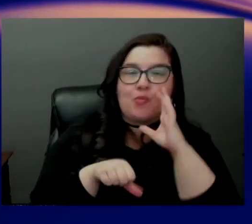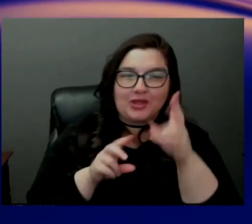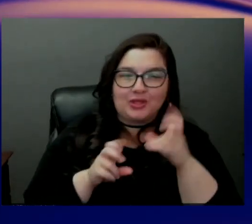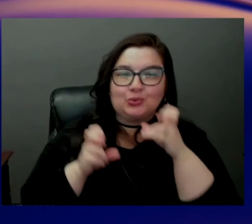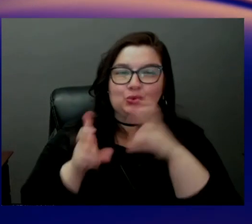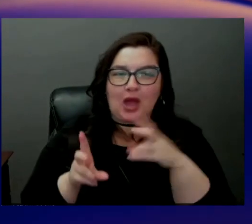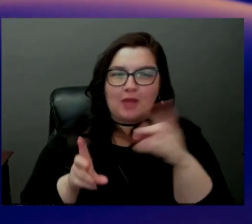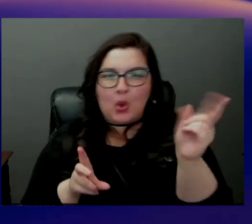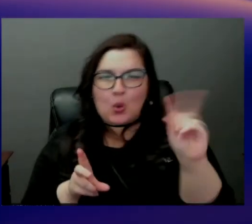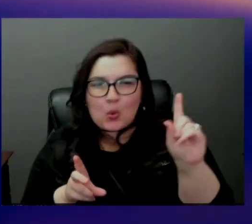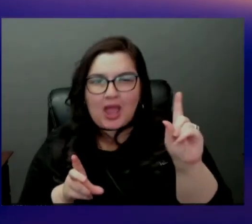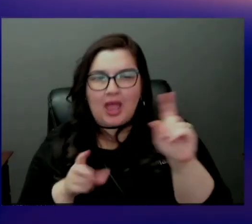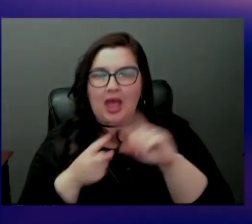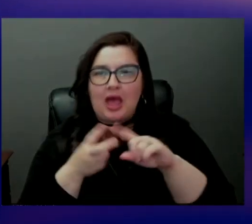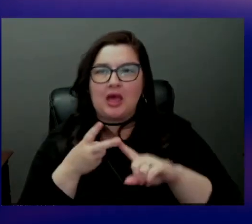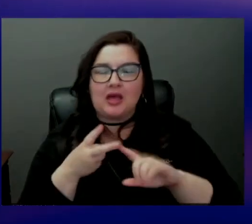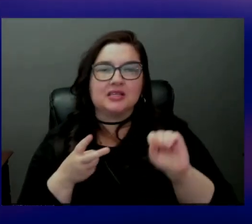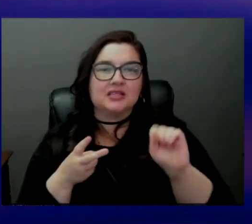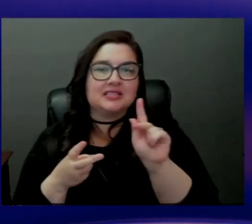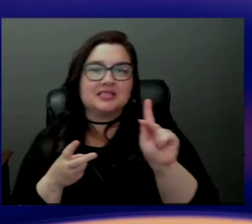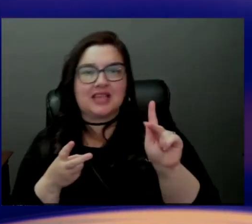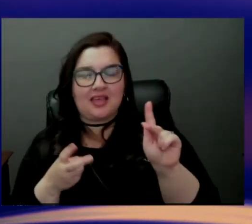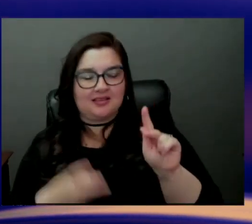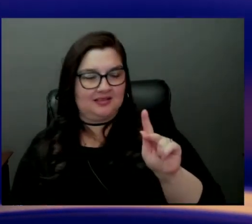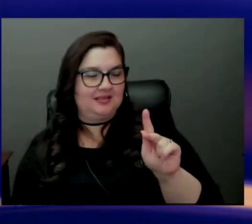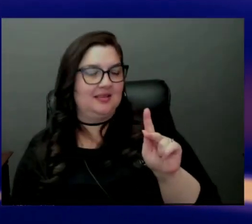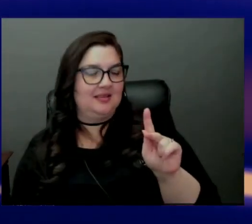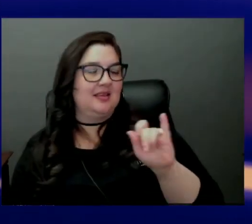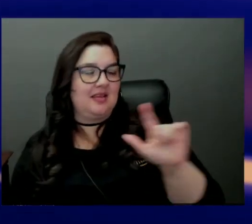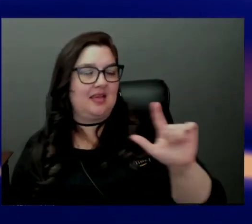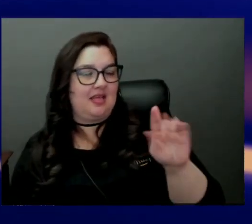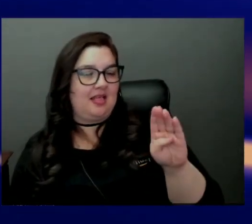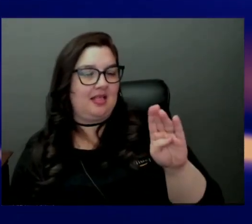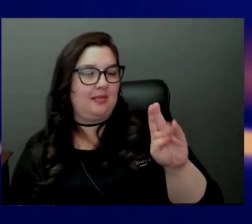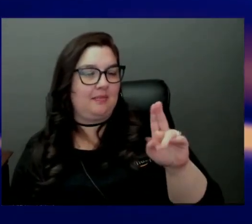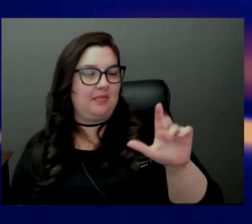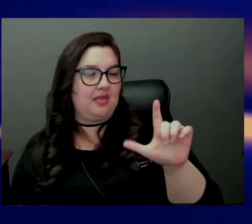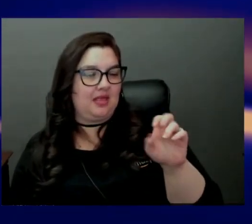Skill Builder. - Yeah, skillbuilder.aws. Wonderful. - All one word, skillbuilder.